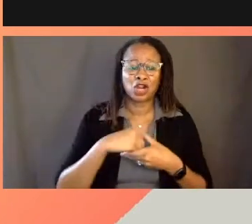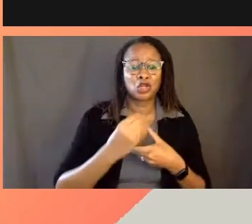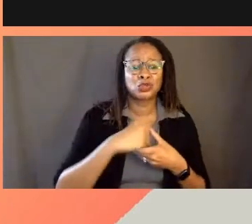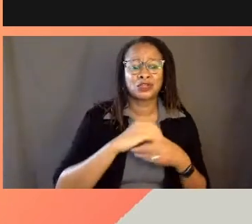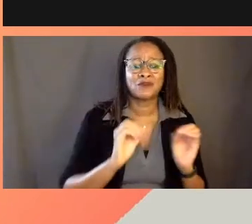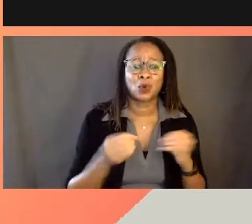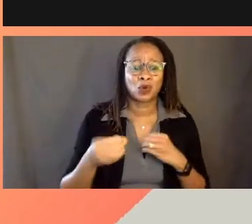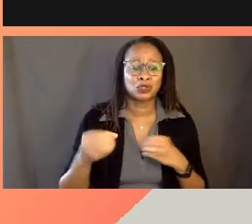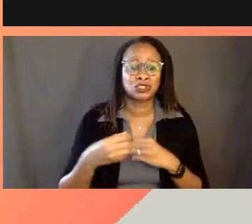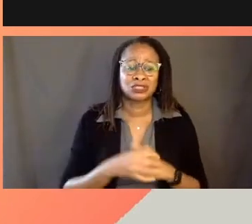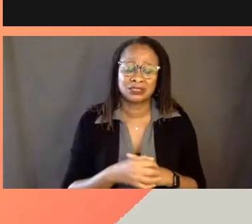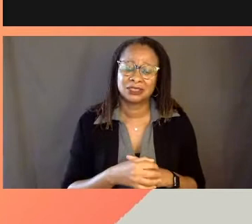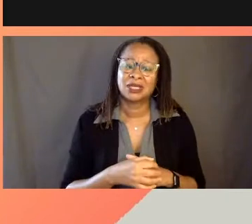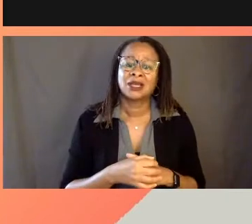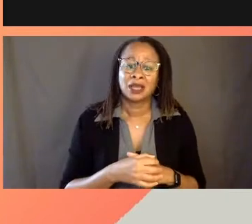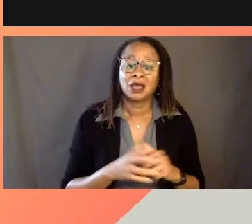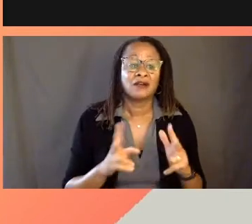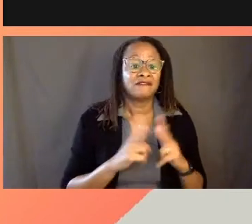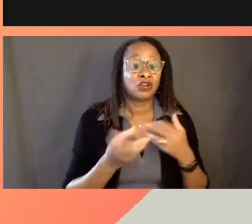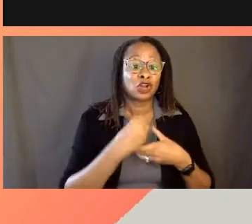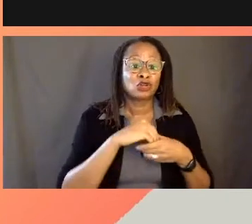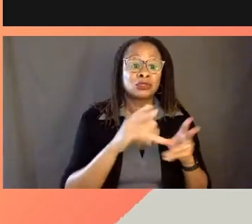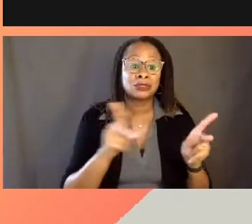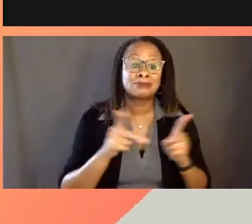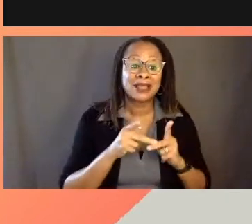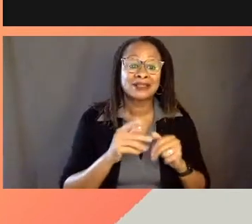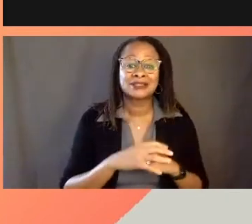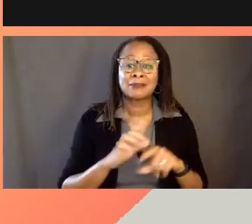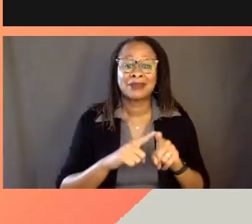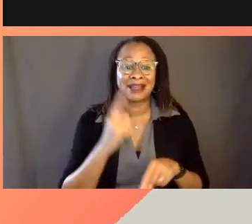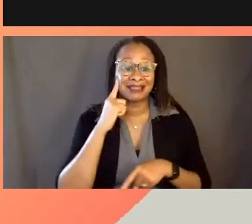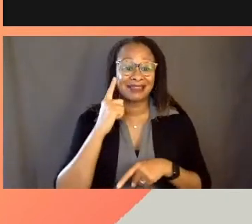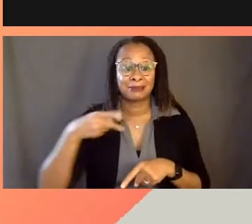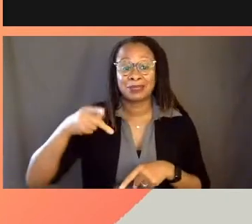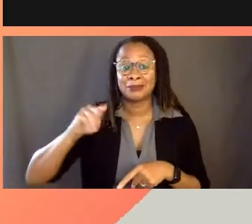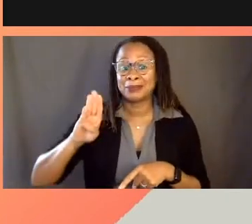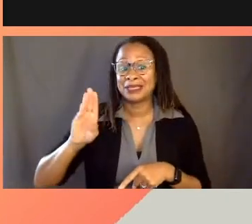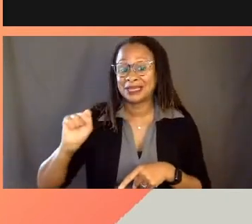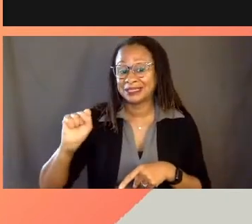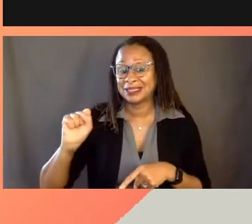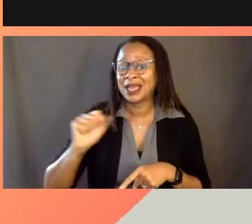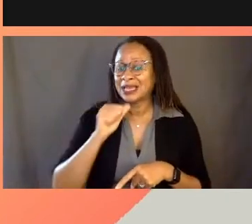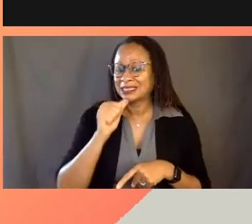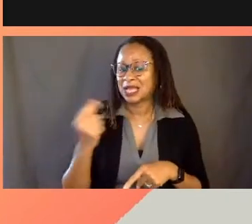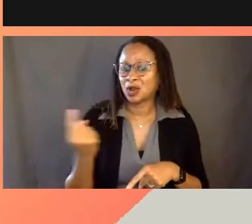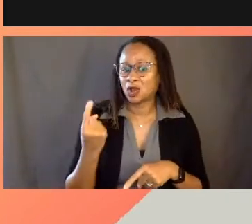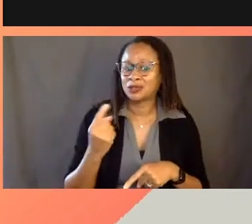very inclusive place. But I think the Public Broadcasting Service is not just ITVS, right?